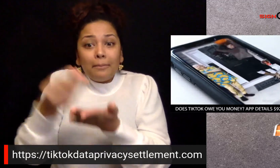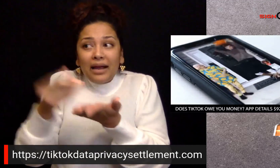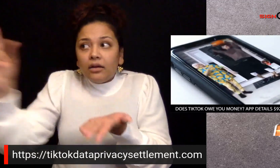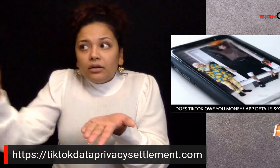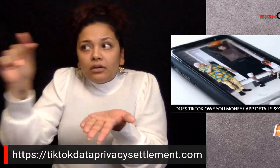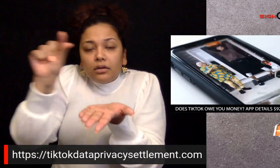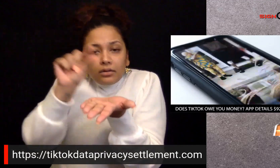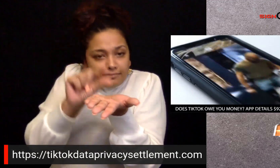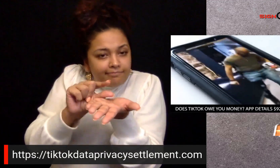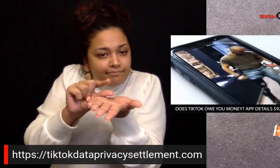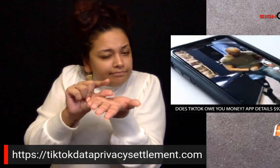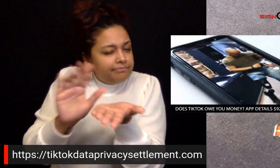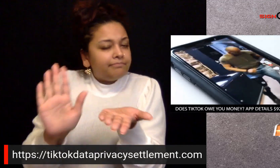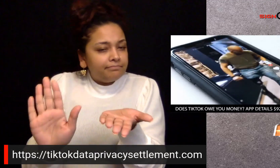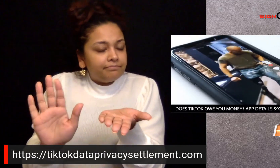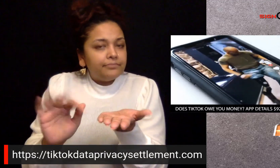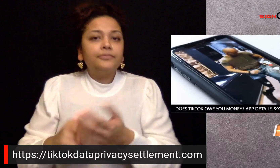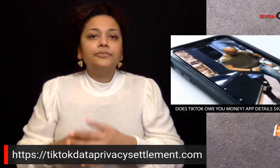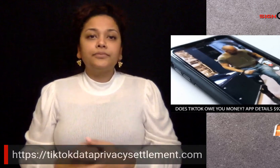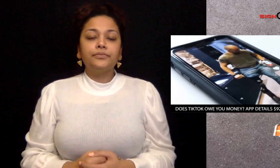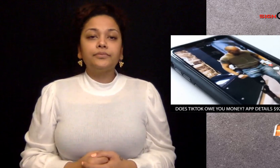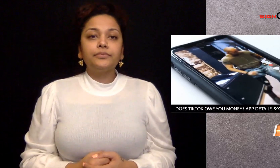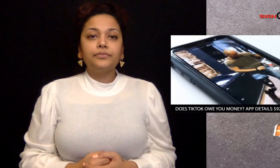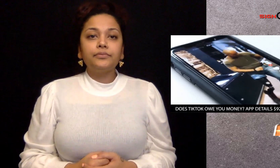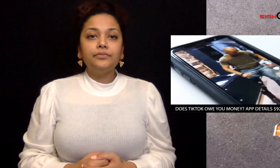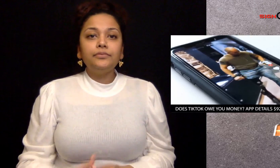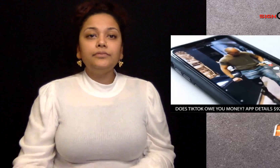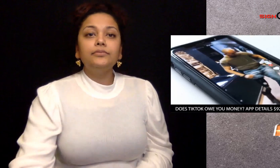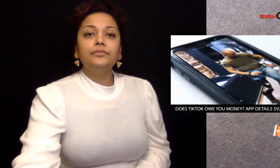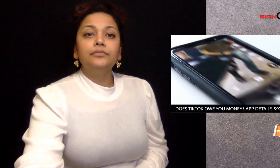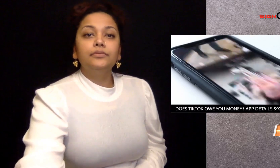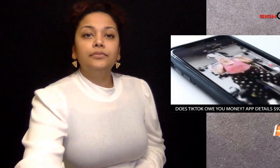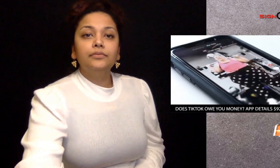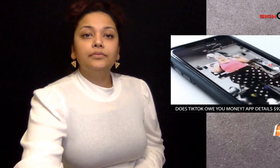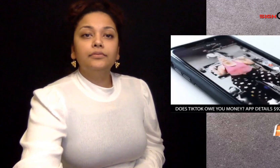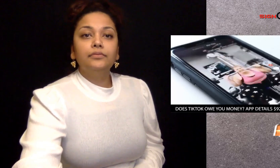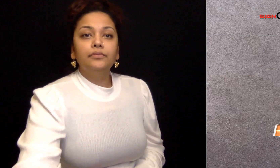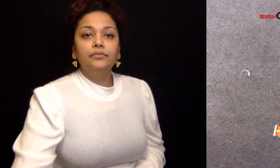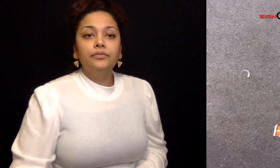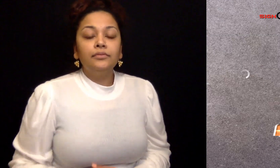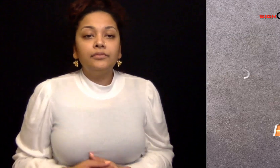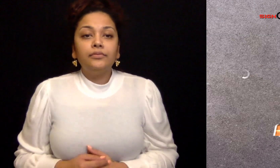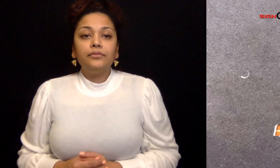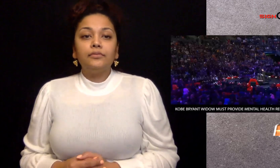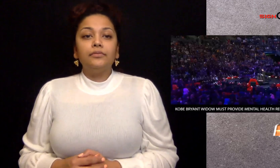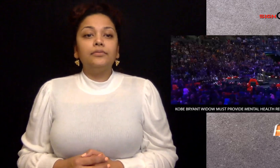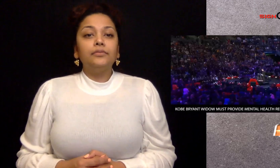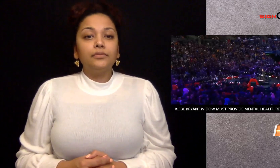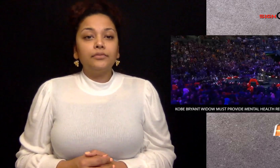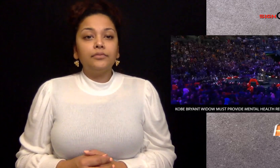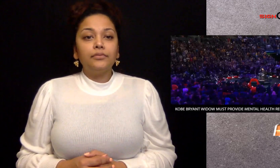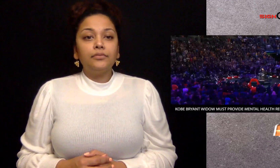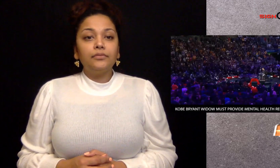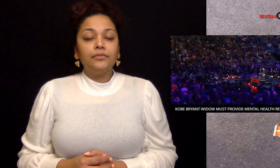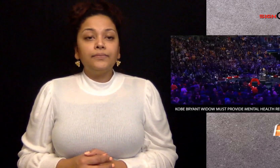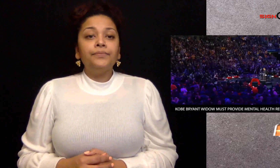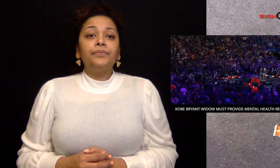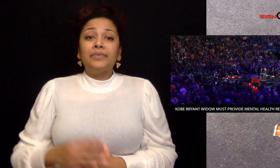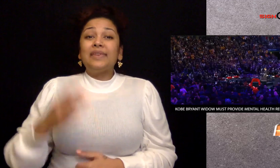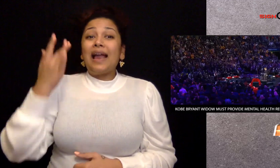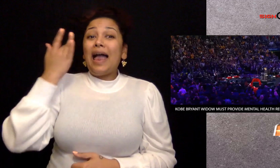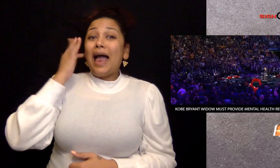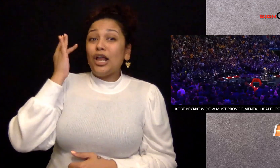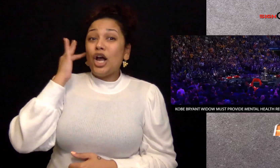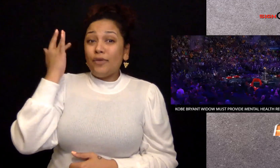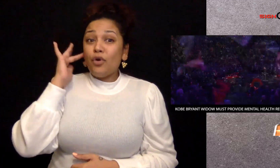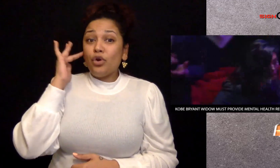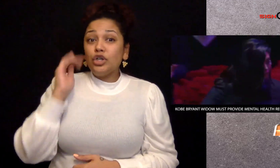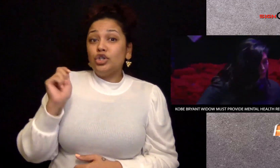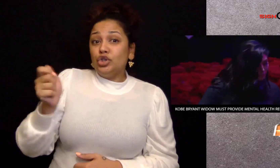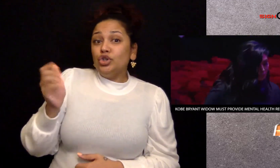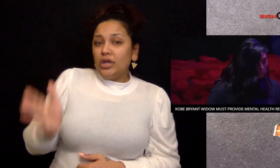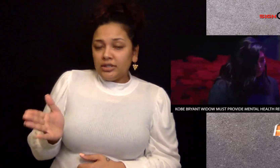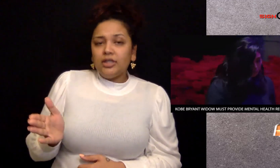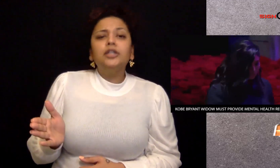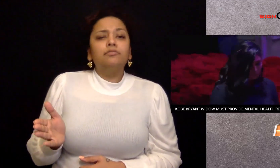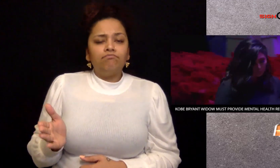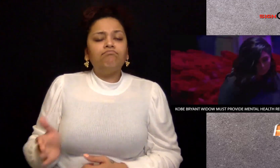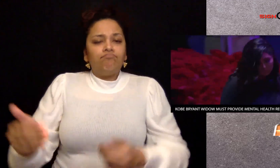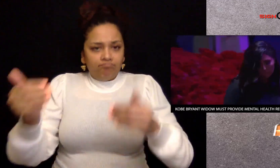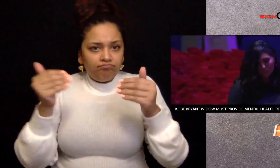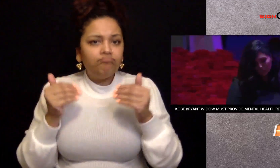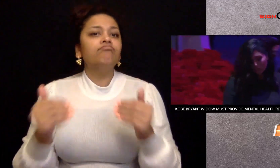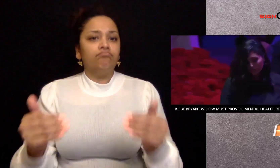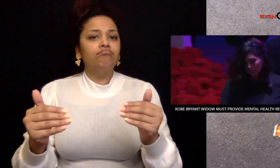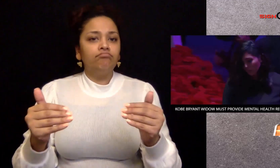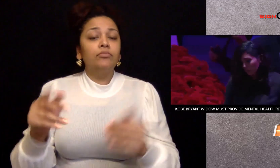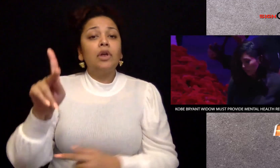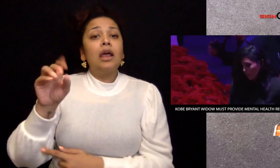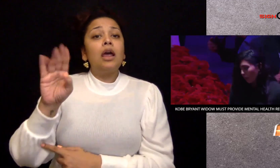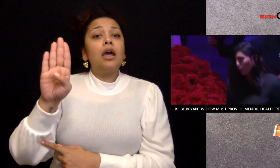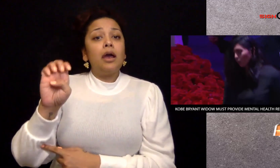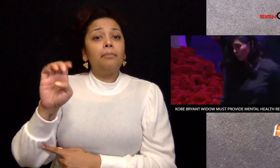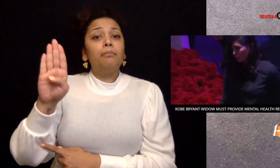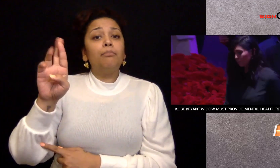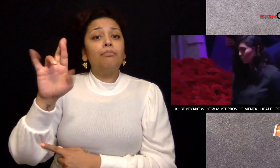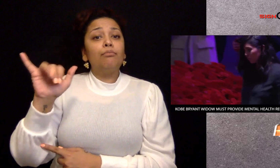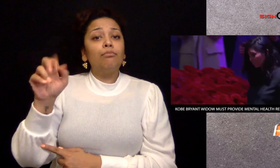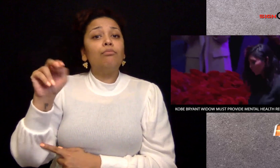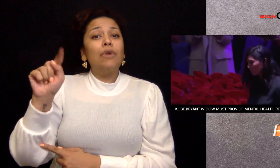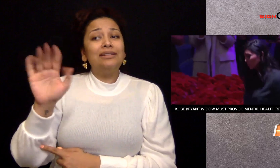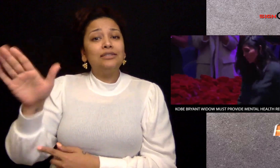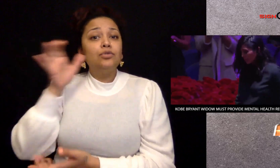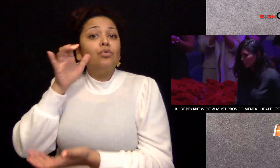is tiny